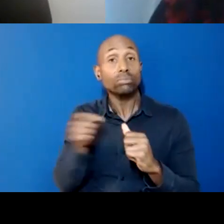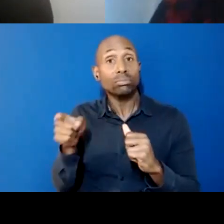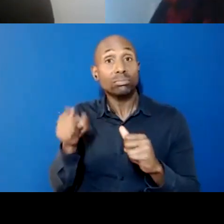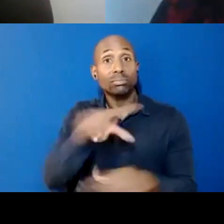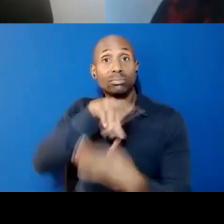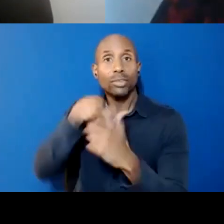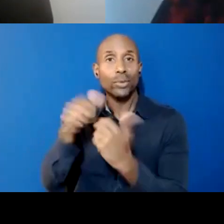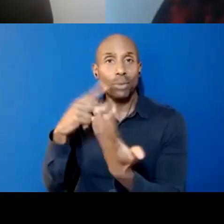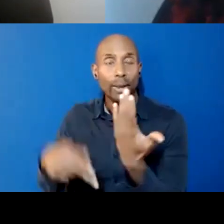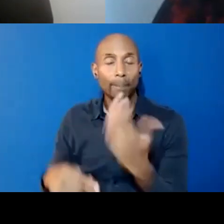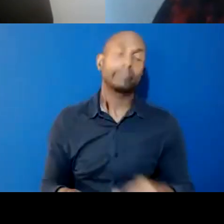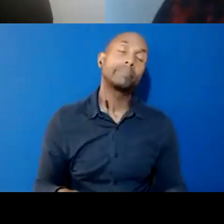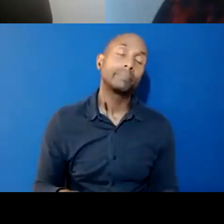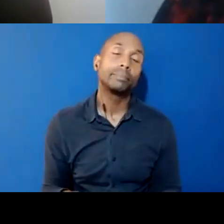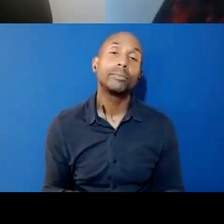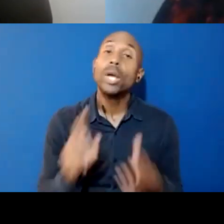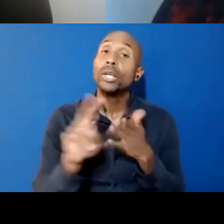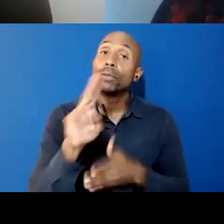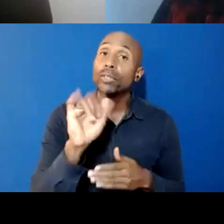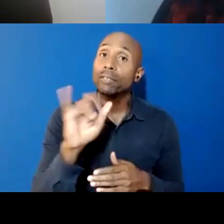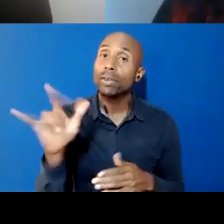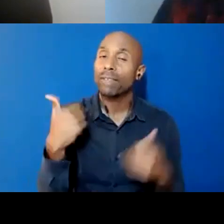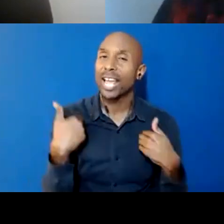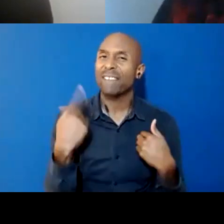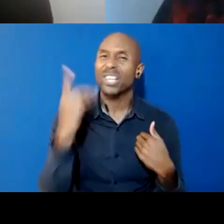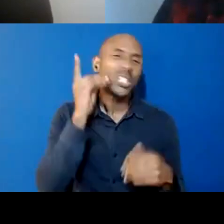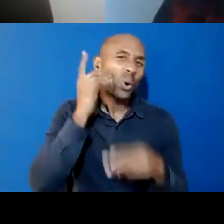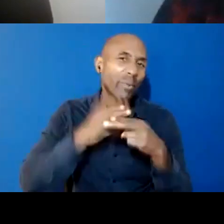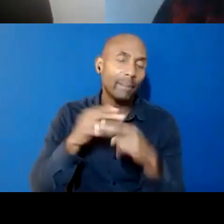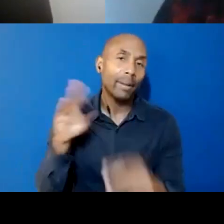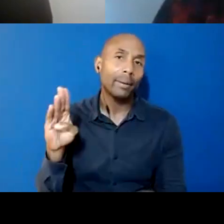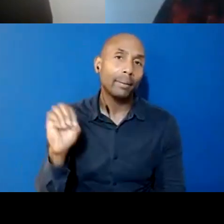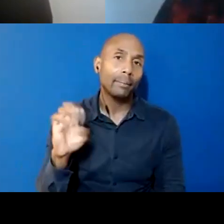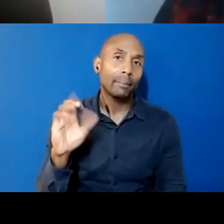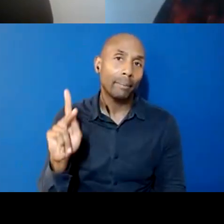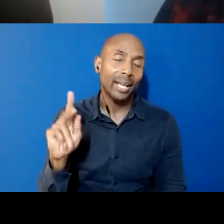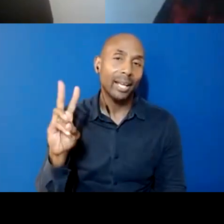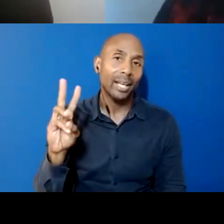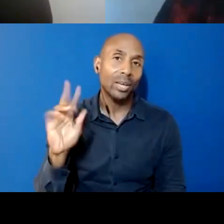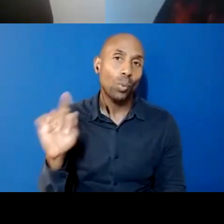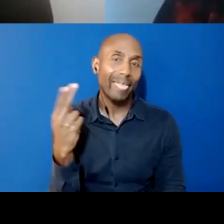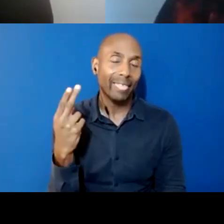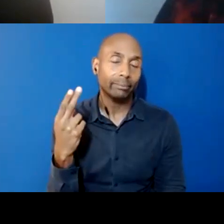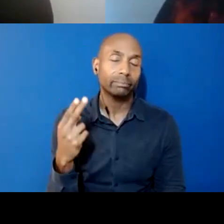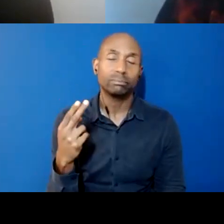The University of Illinois has a dorm that is accessible with 24-hour service for students.